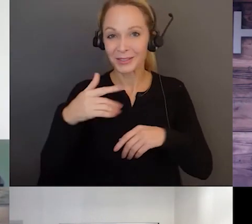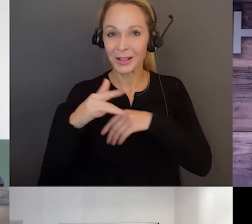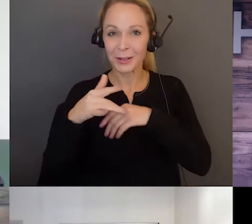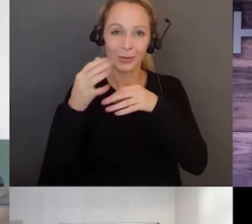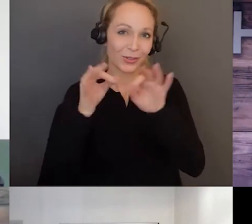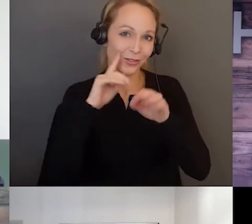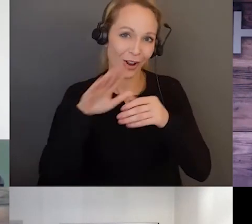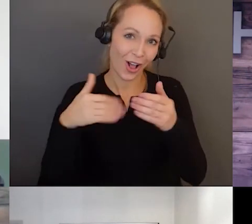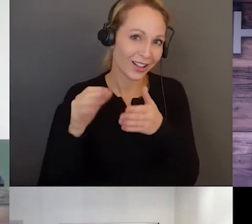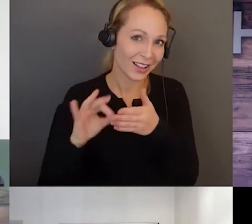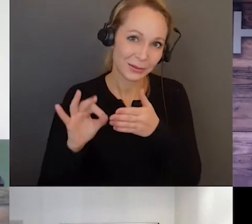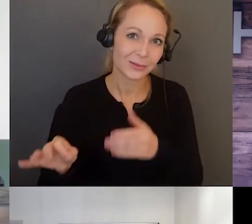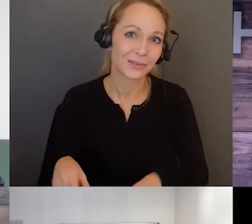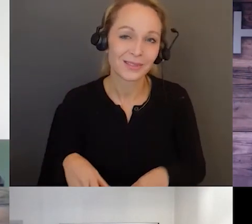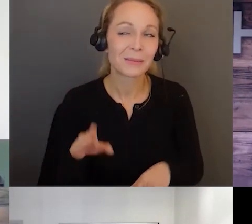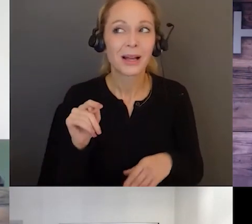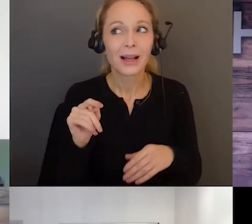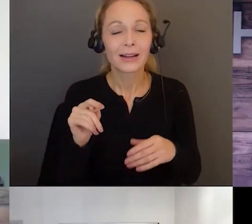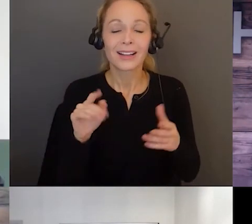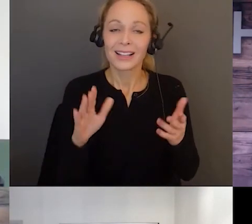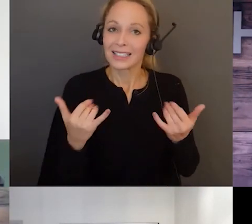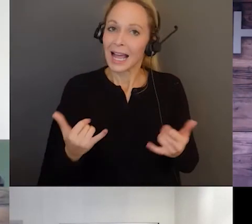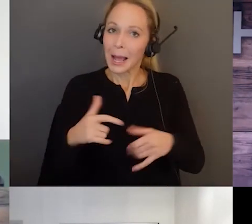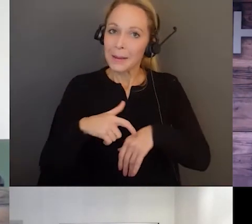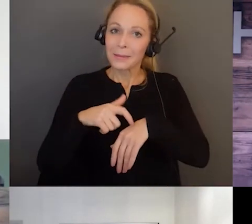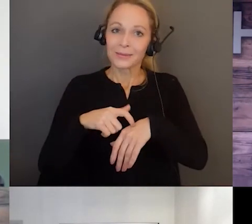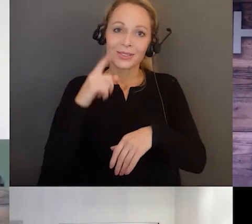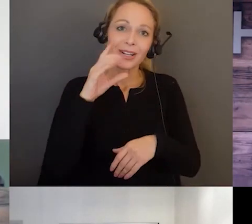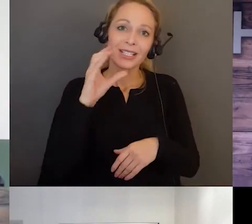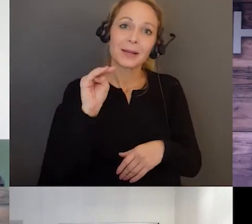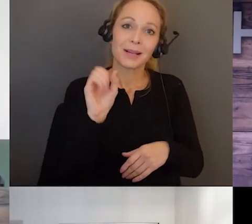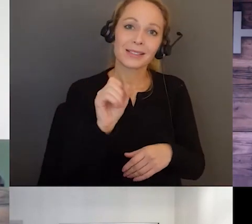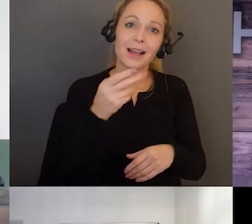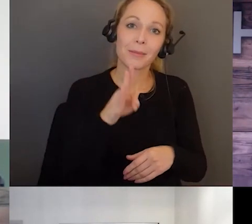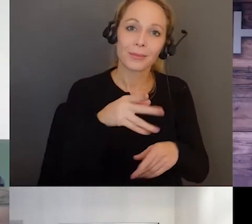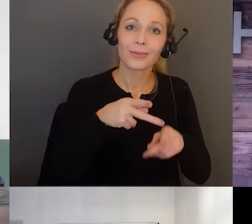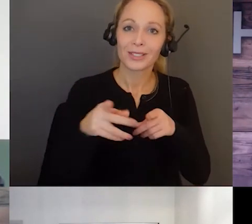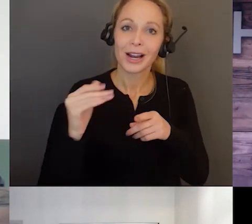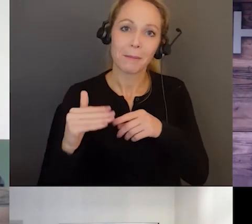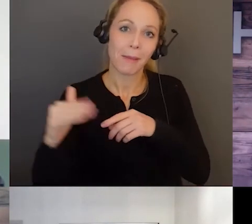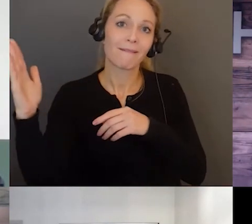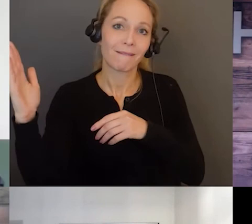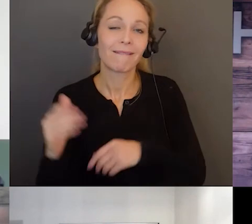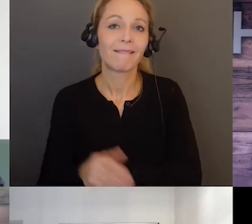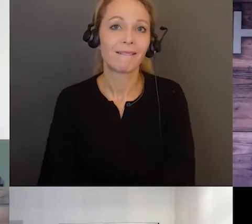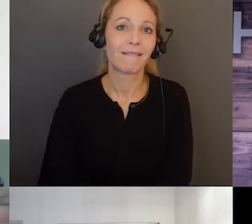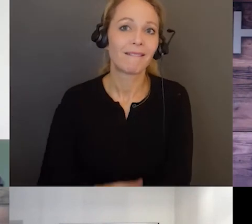THIS IS AVAILABLE FREE FOR ALL ACCOUNTS, BUT FOR THE TIME BEING, IT'S FOR CMS PROFESSIONAL AND ABOVE AND AS